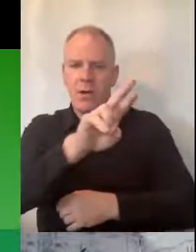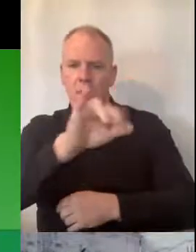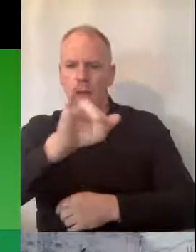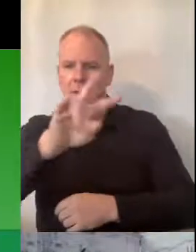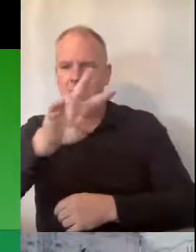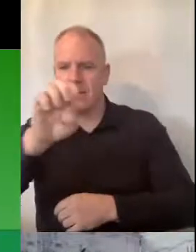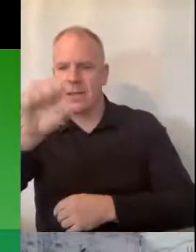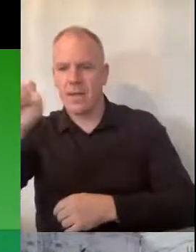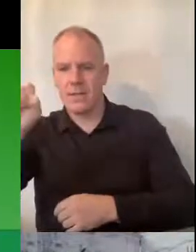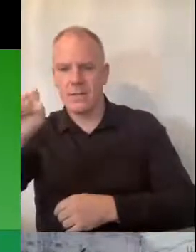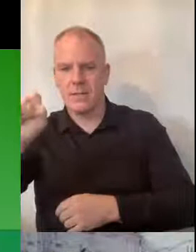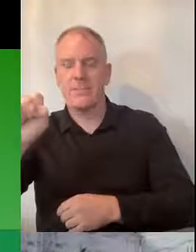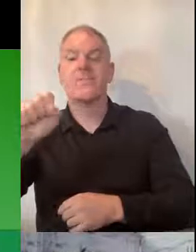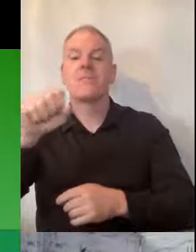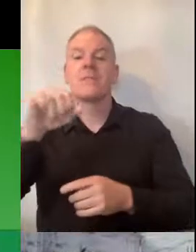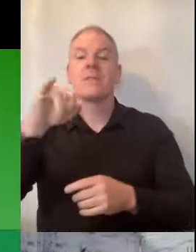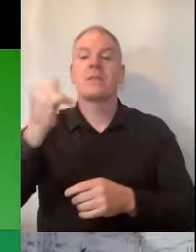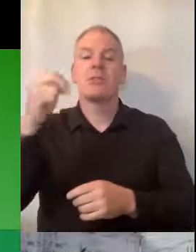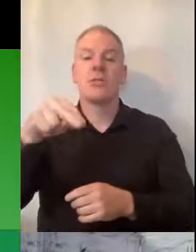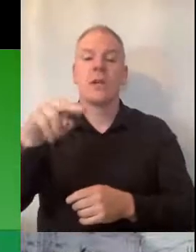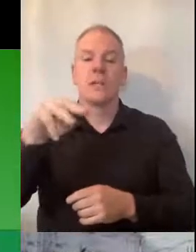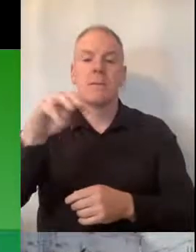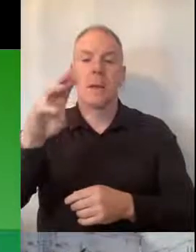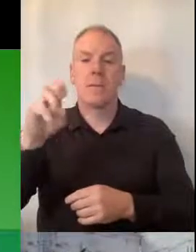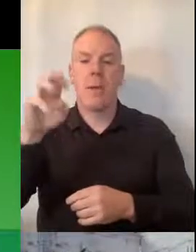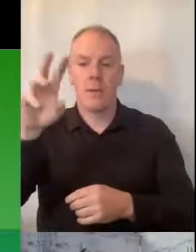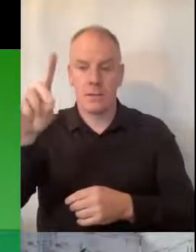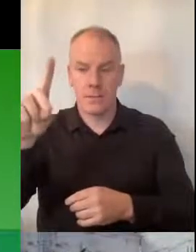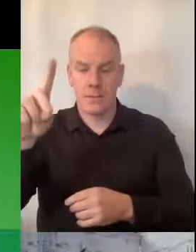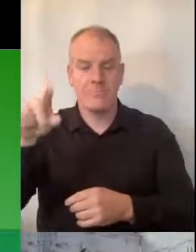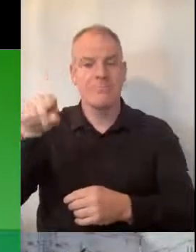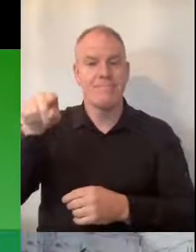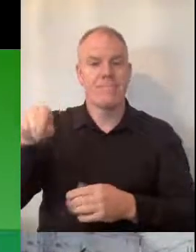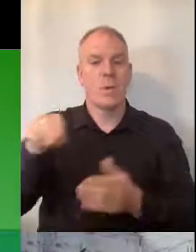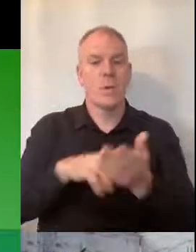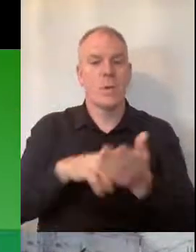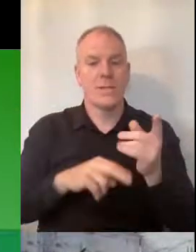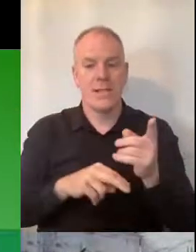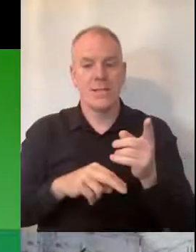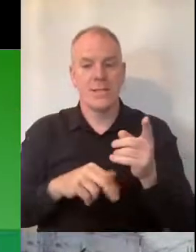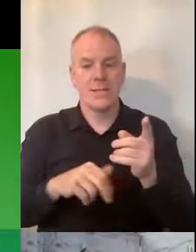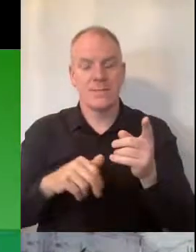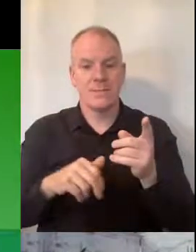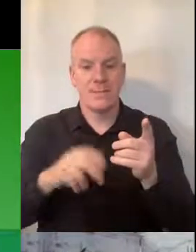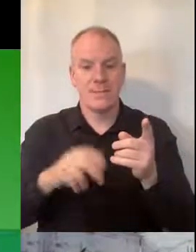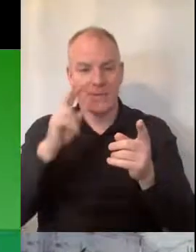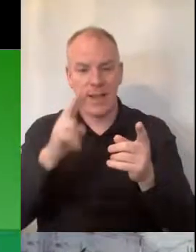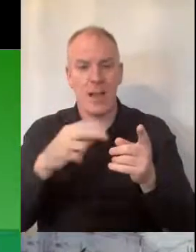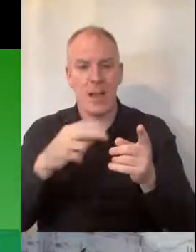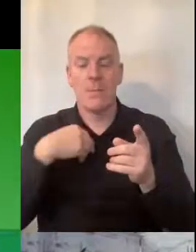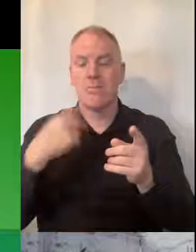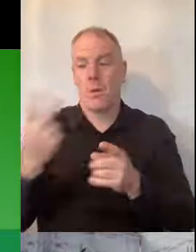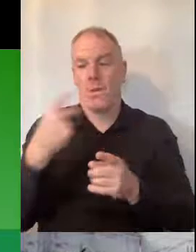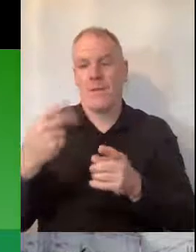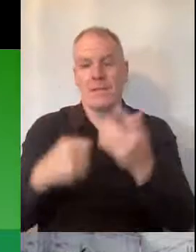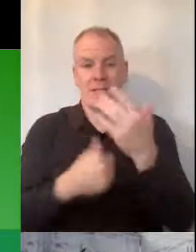I know Jenny Jen McFarland. My colleague just popped in the room. There are minutes ago so myself and Jen developed this.